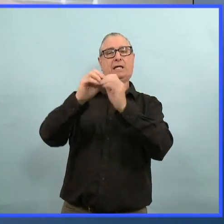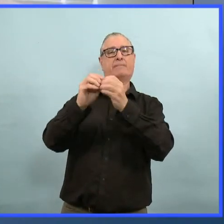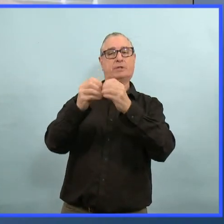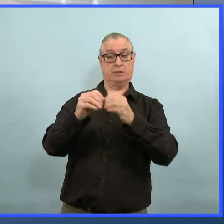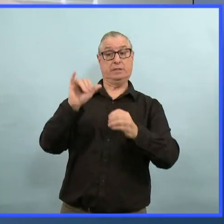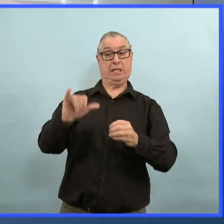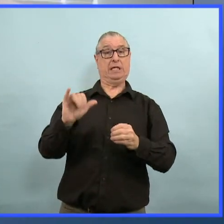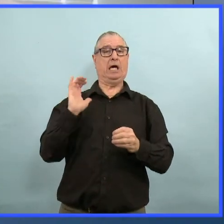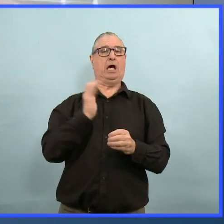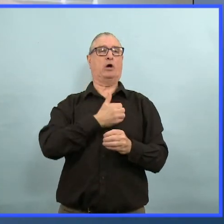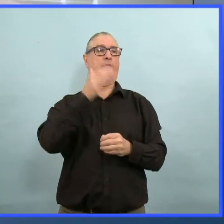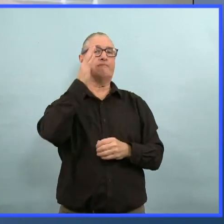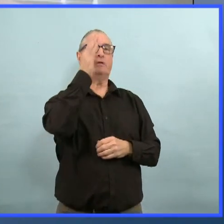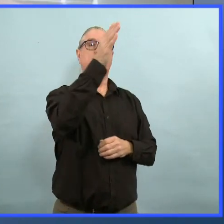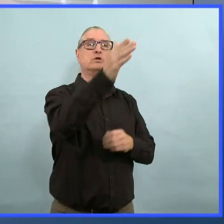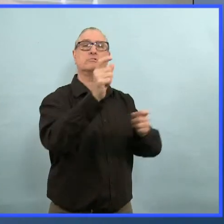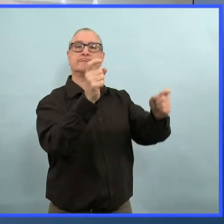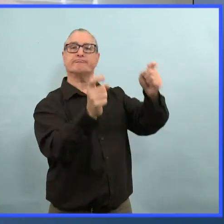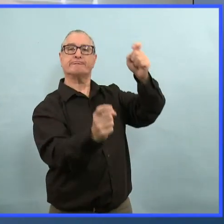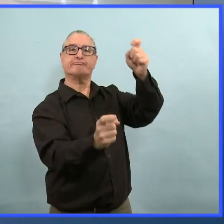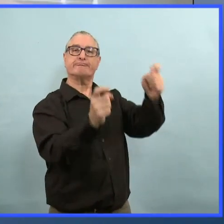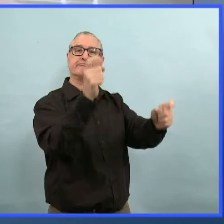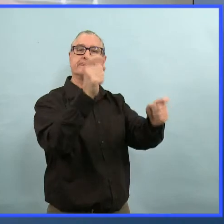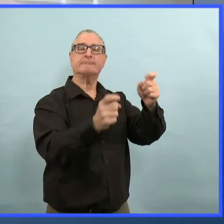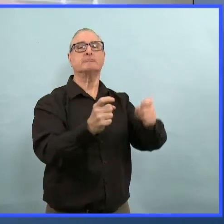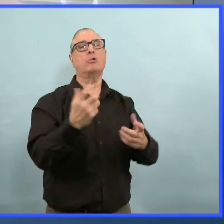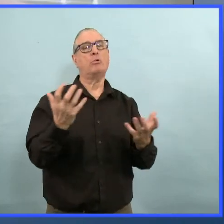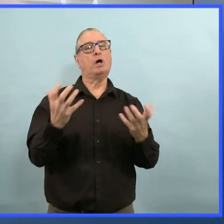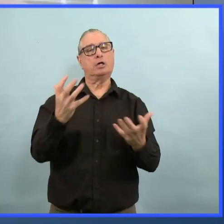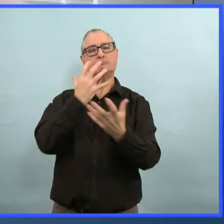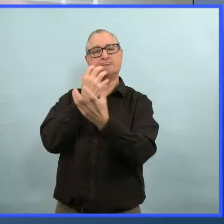or those teams certainly have my gratitude i'm quite proud to be part of those